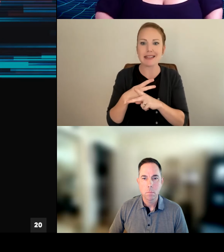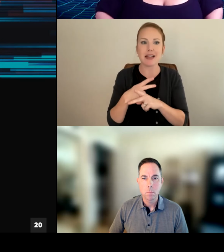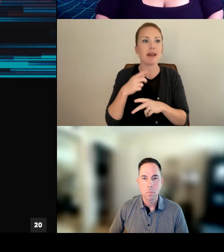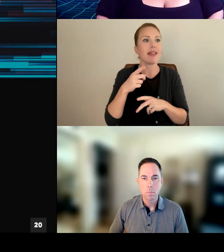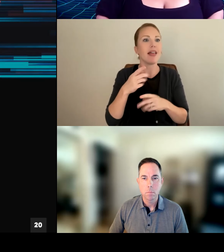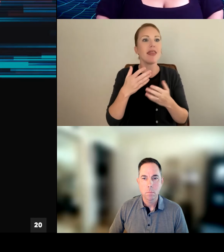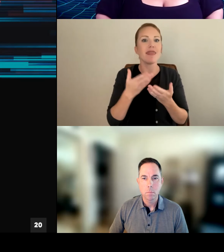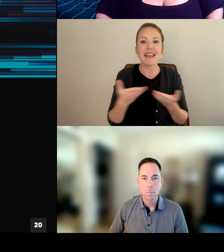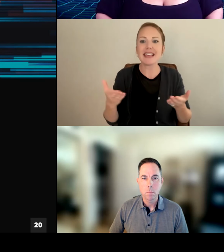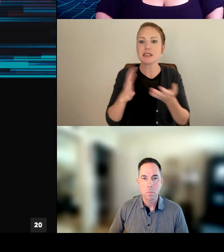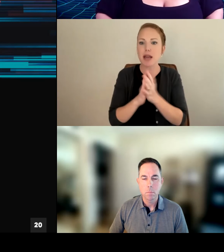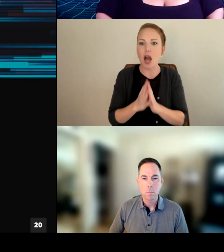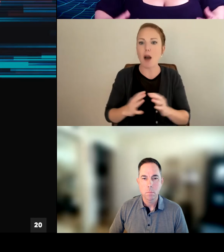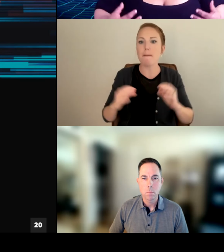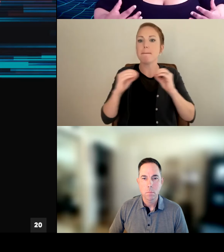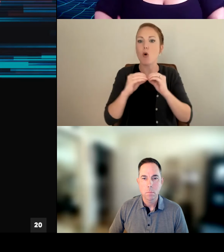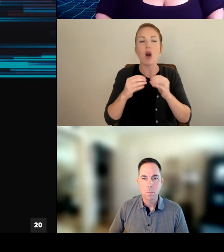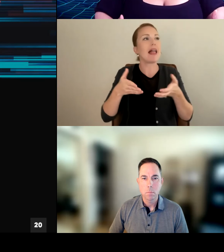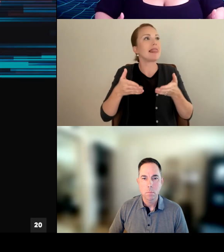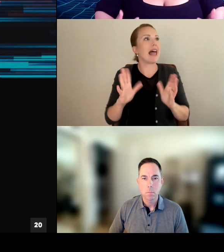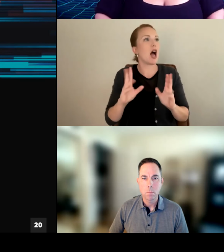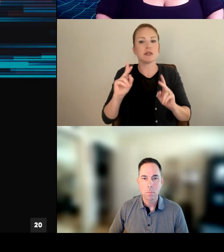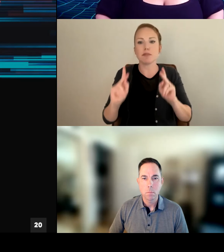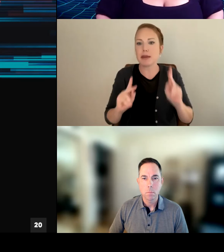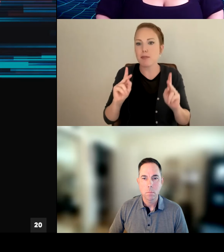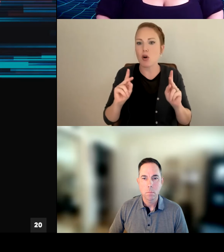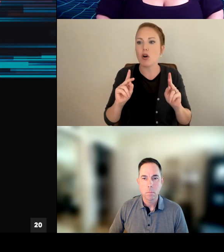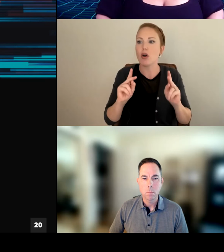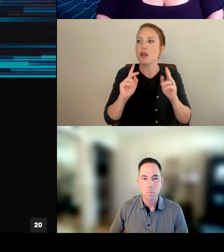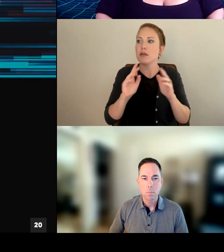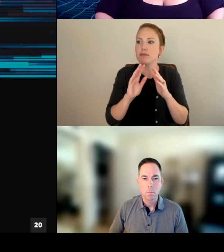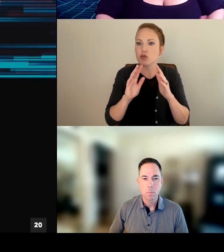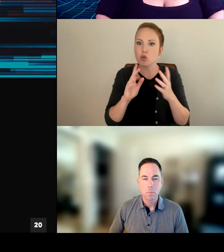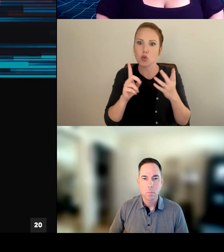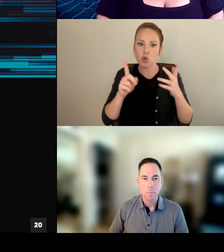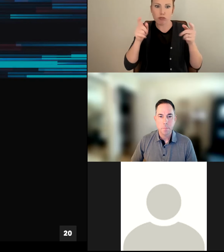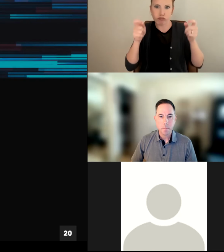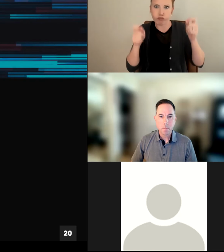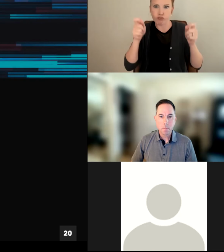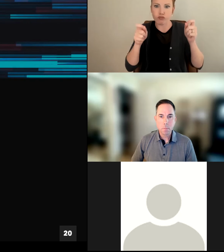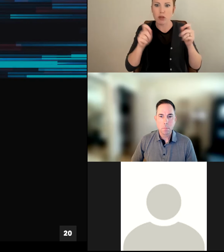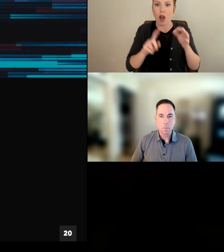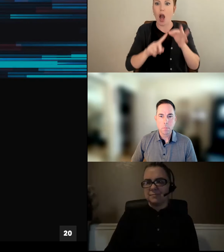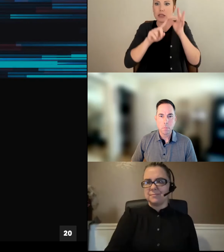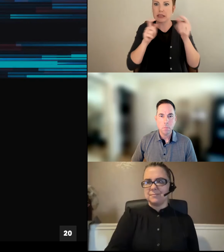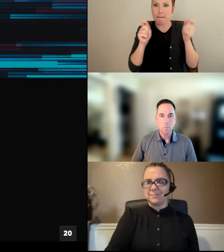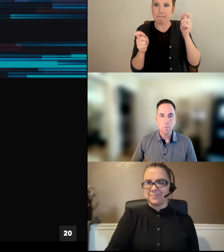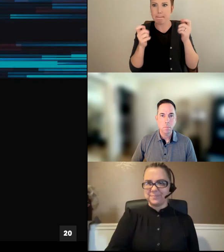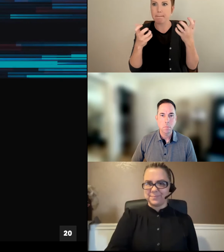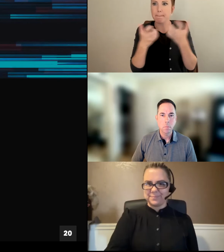allows people to be more customized in a far greater way than things are now.